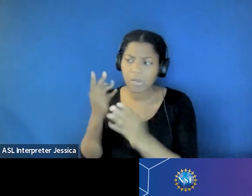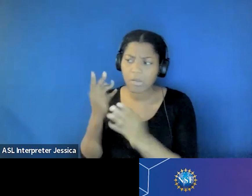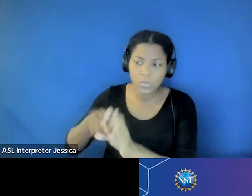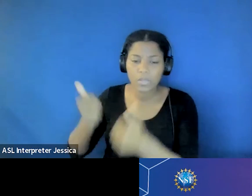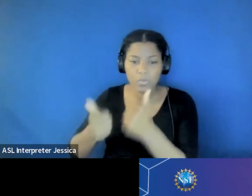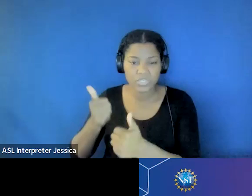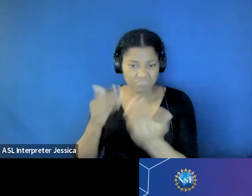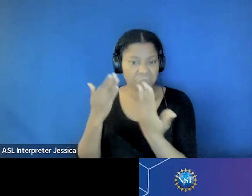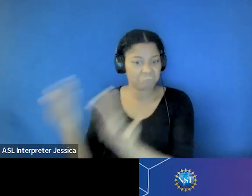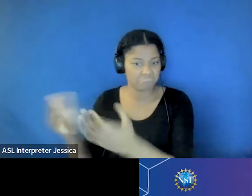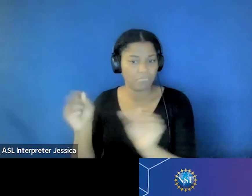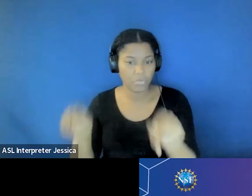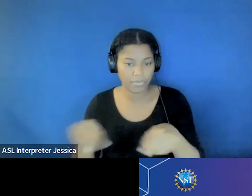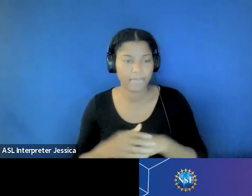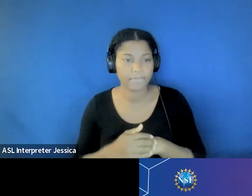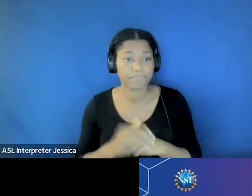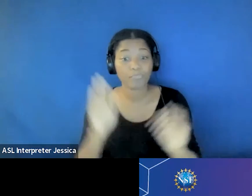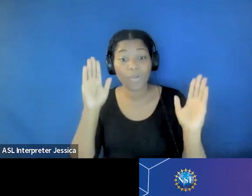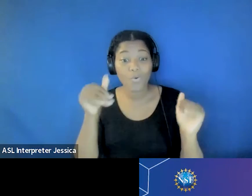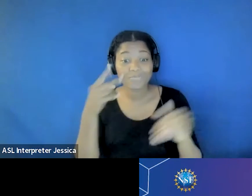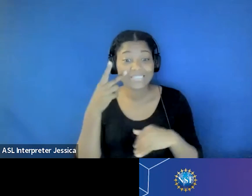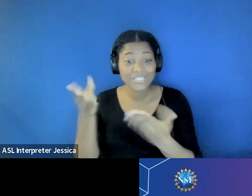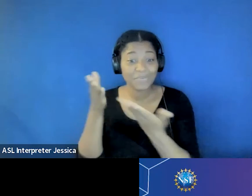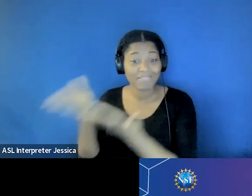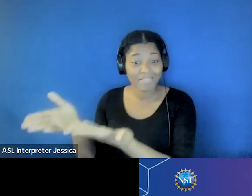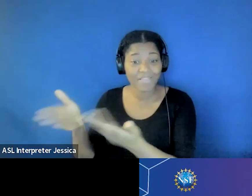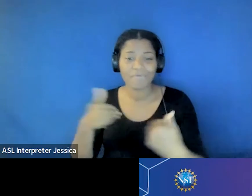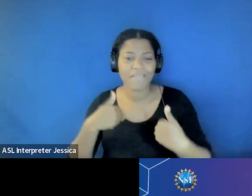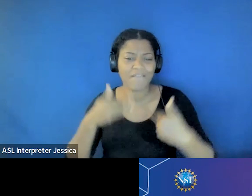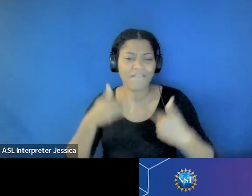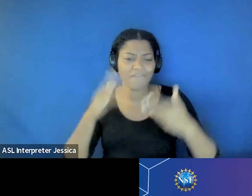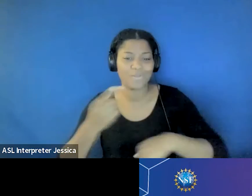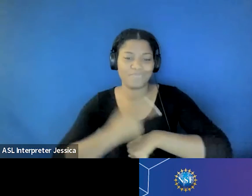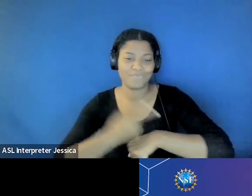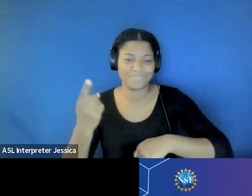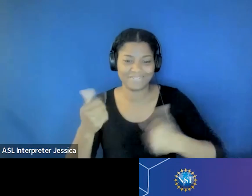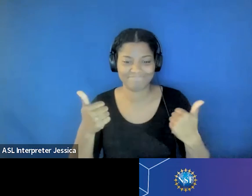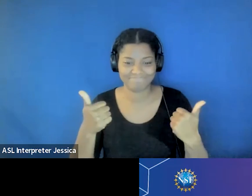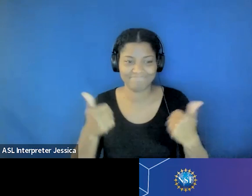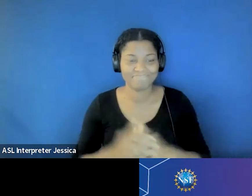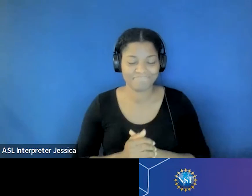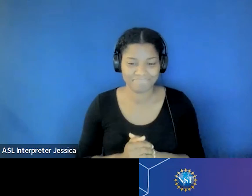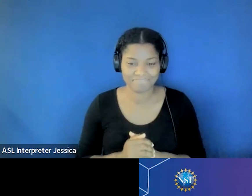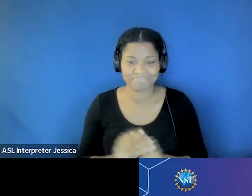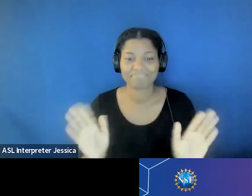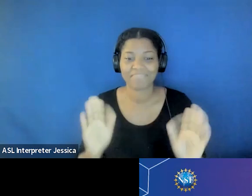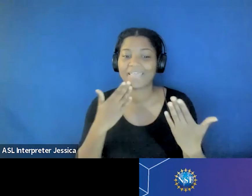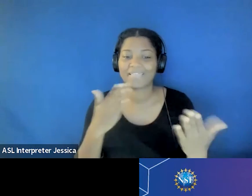And, we hope to see you there, and have a wonderful rest of your day and evening. Thanks so much and take care.